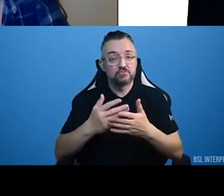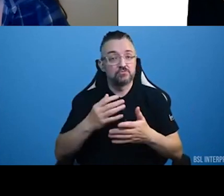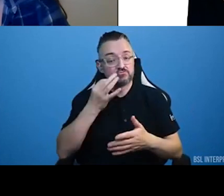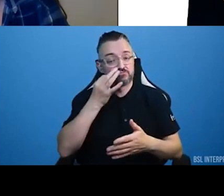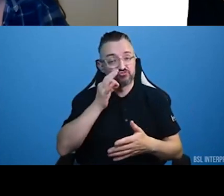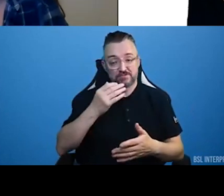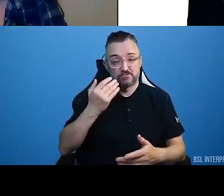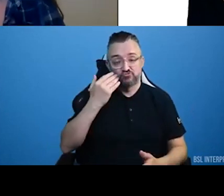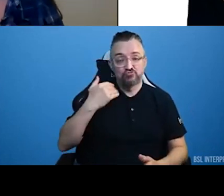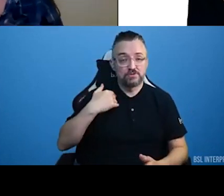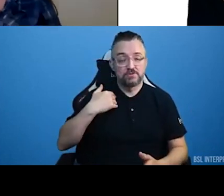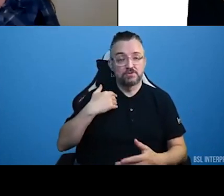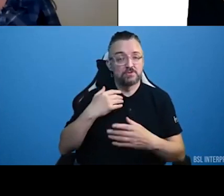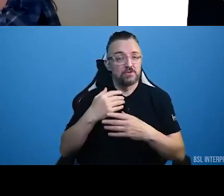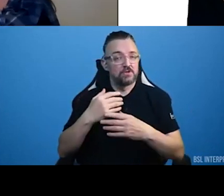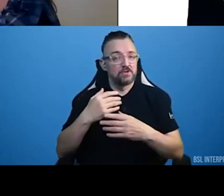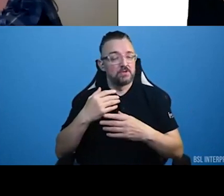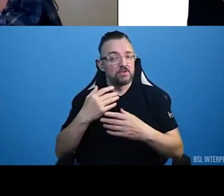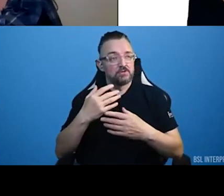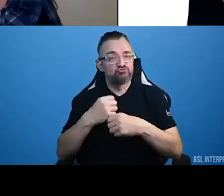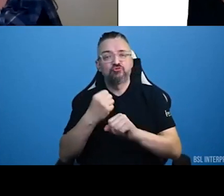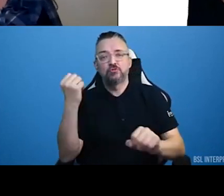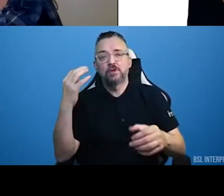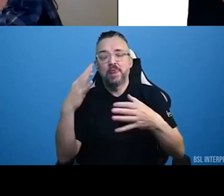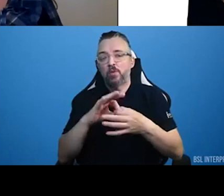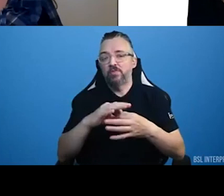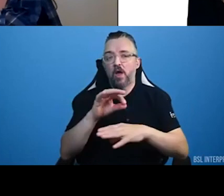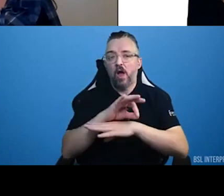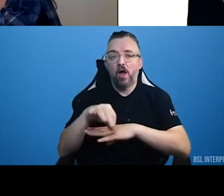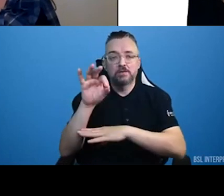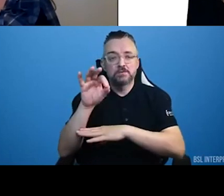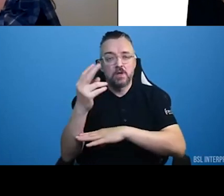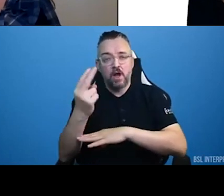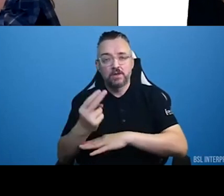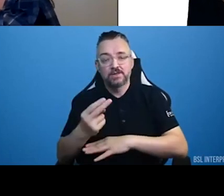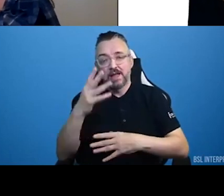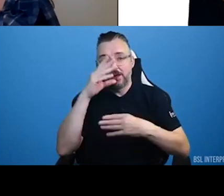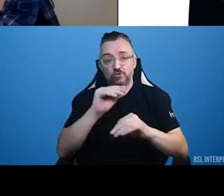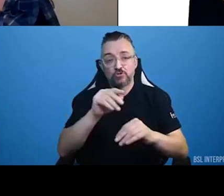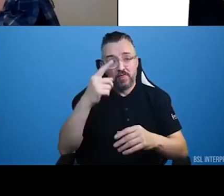that architectural education is lacking? Yeah, I was just thinking that. In regards to climate change.